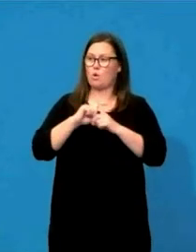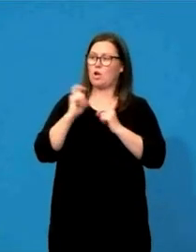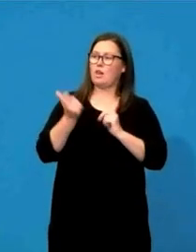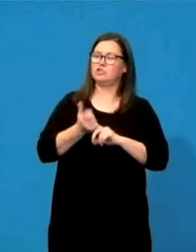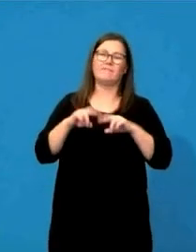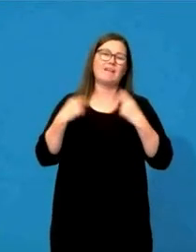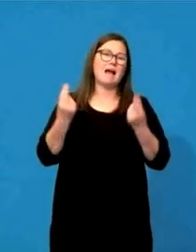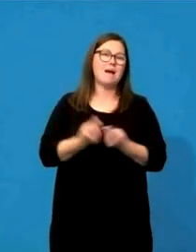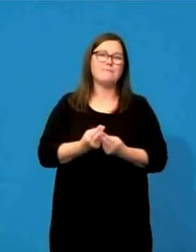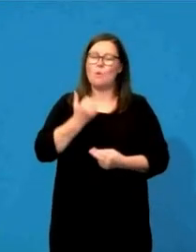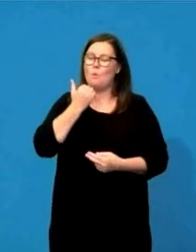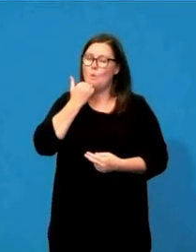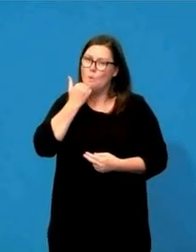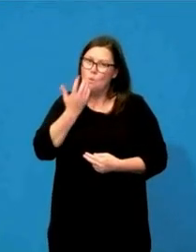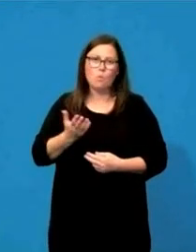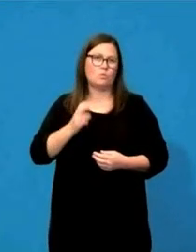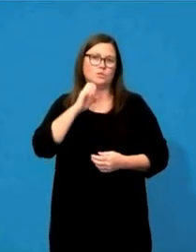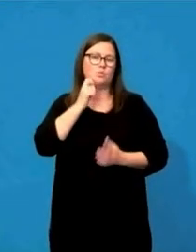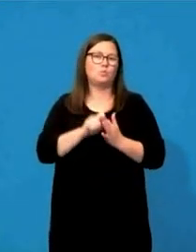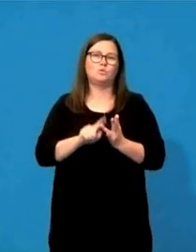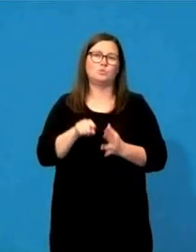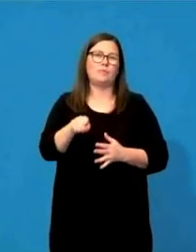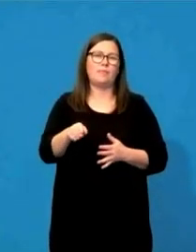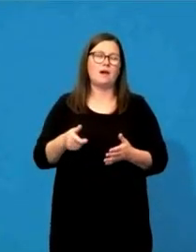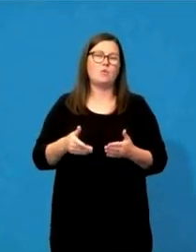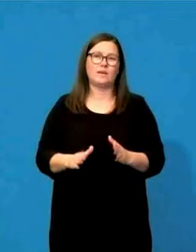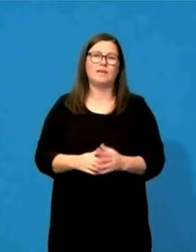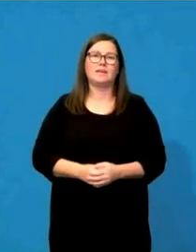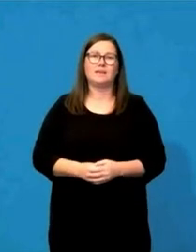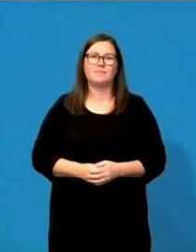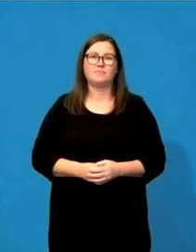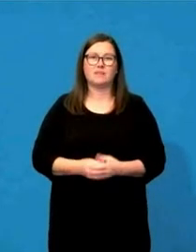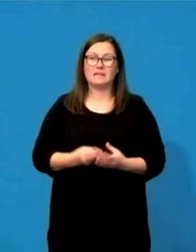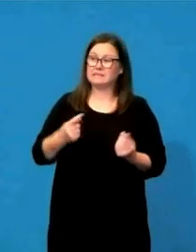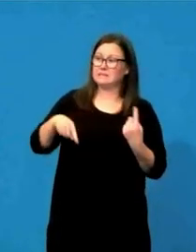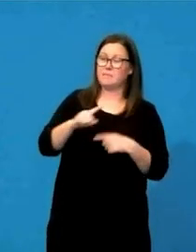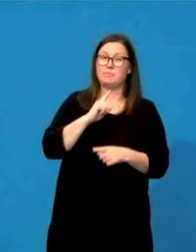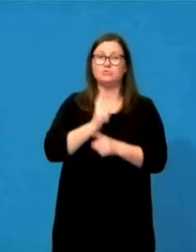When you're talking about respite and that, no one's going to really access respite,